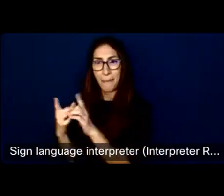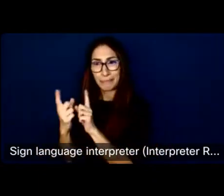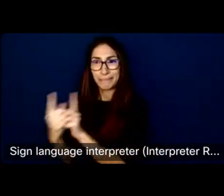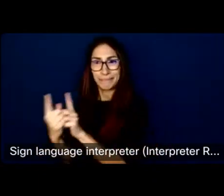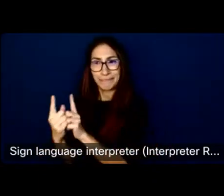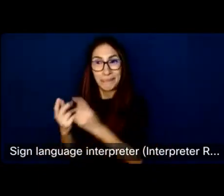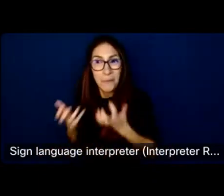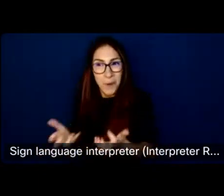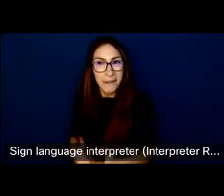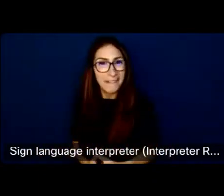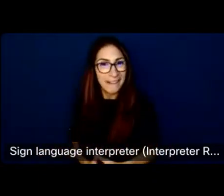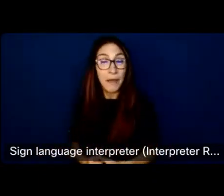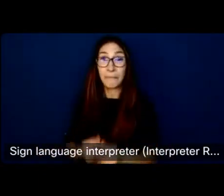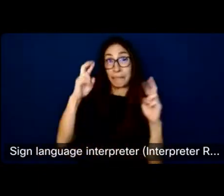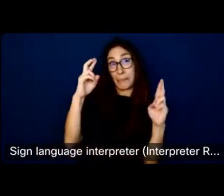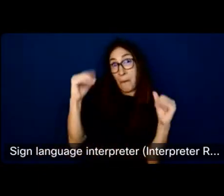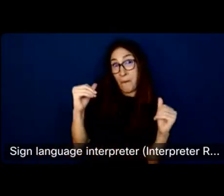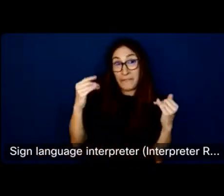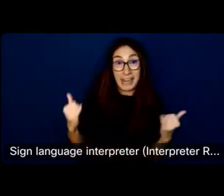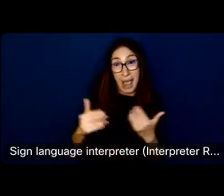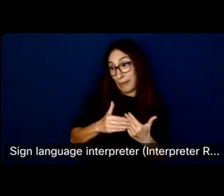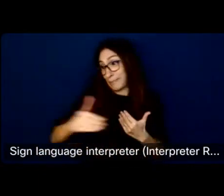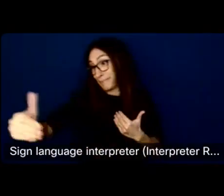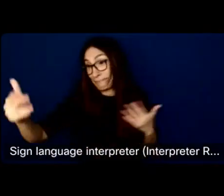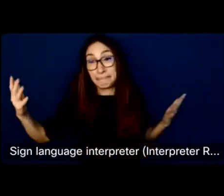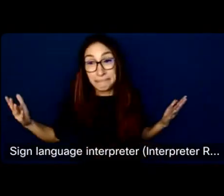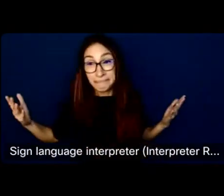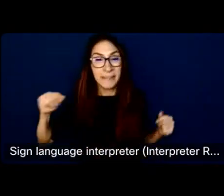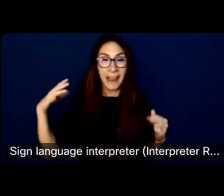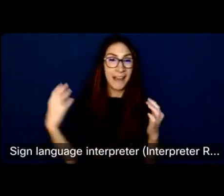point between now and then, I have some really great sex.